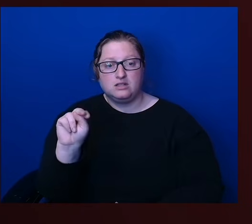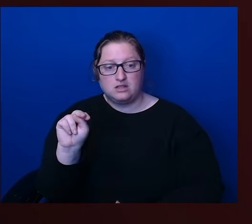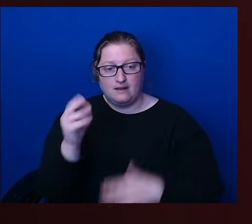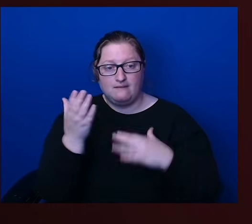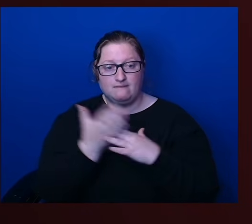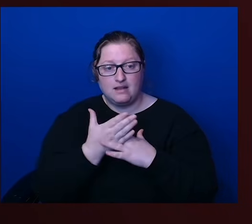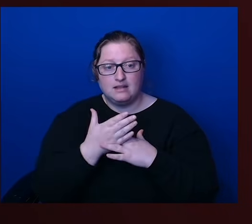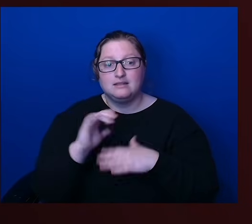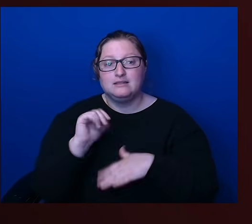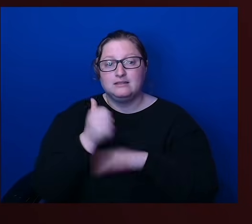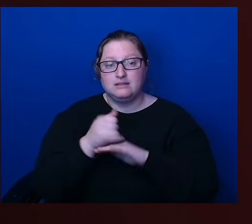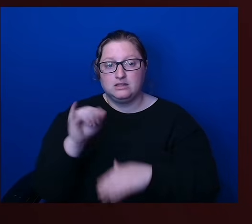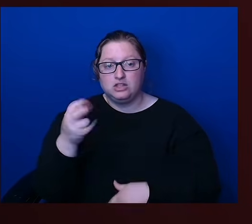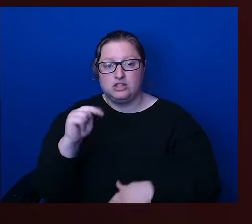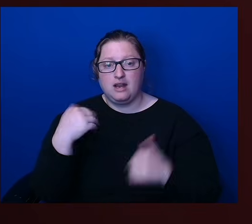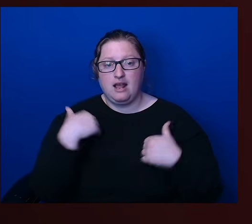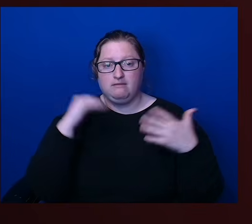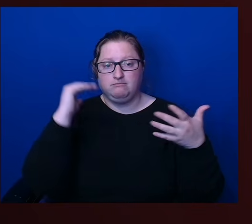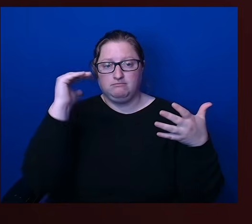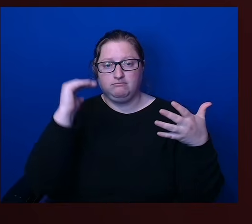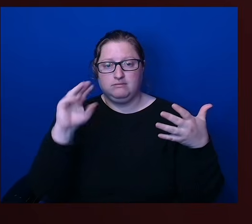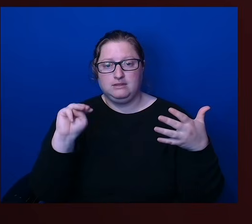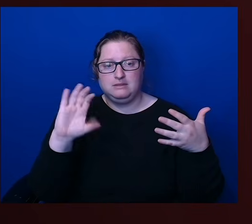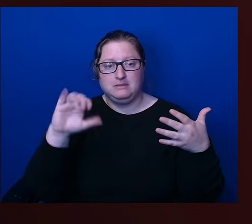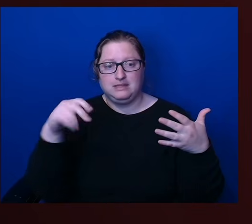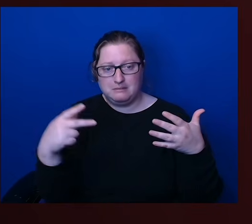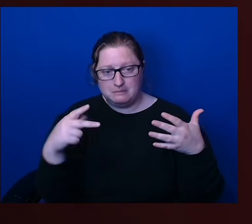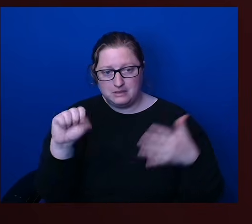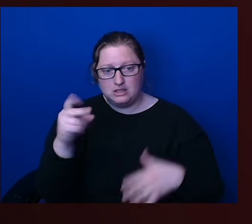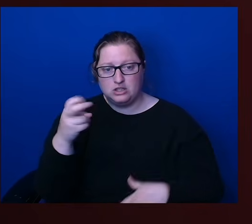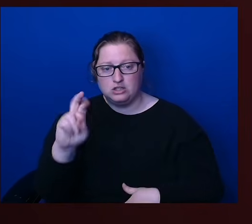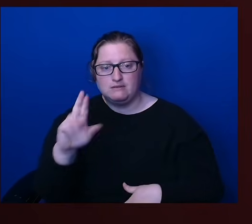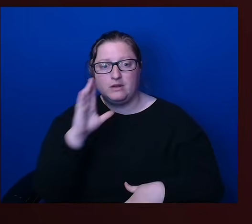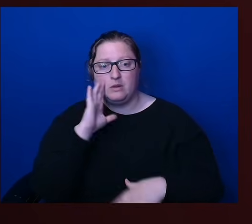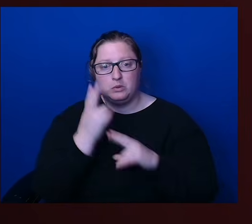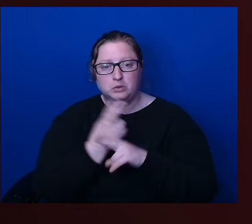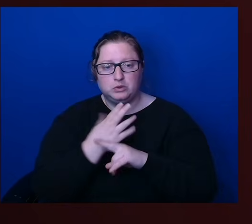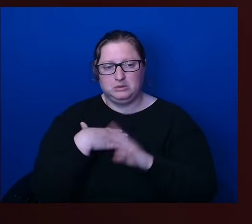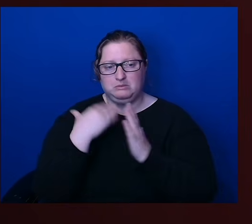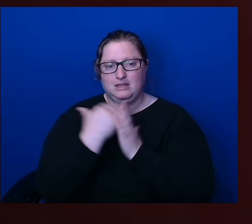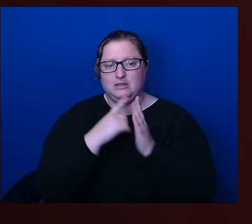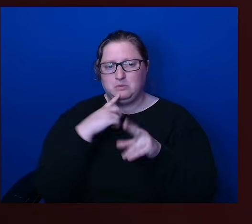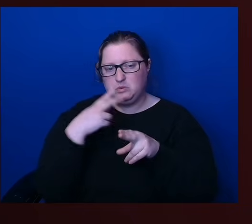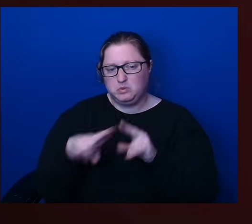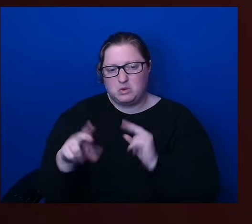I've got a list of MCP servers that I'm going to use. My list's pretty short, it's just one, and it's going to talk over to